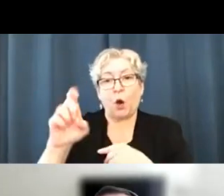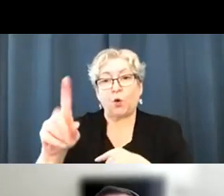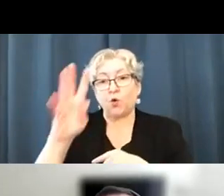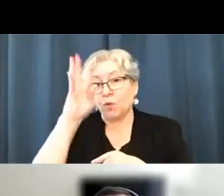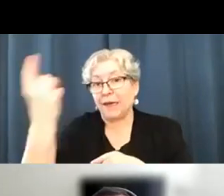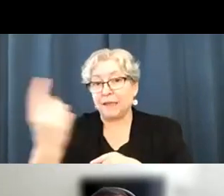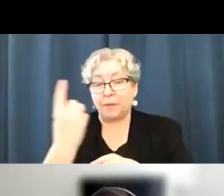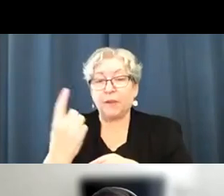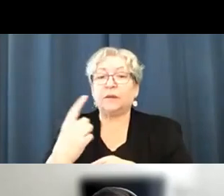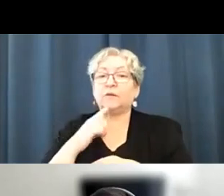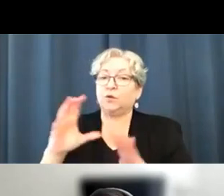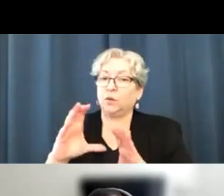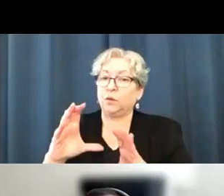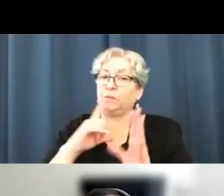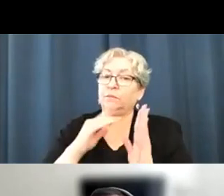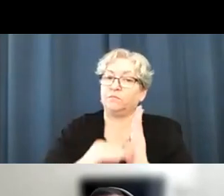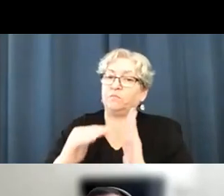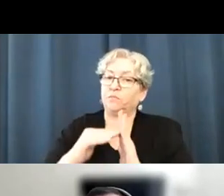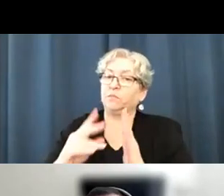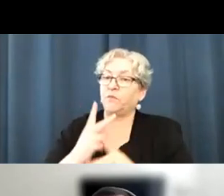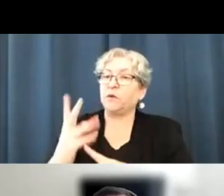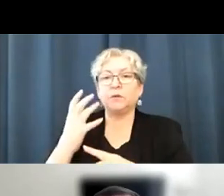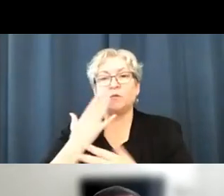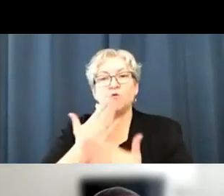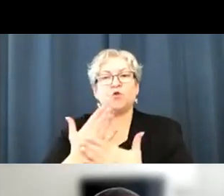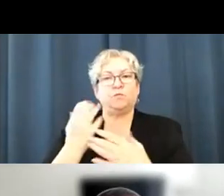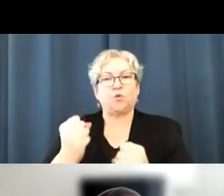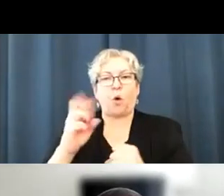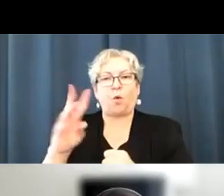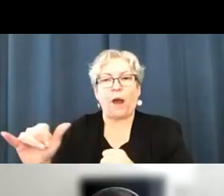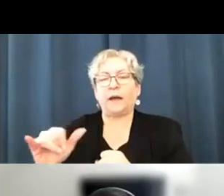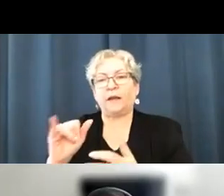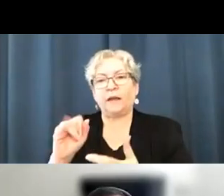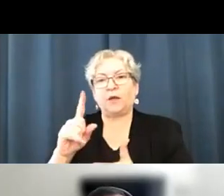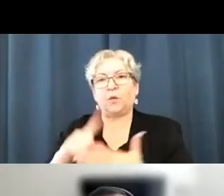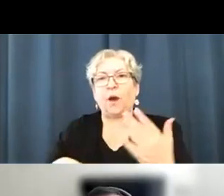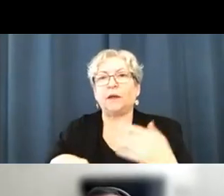you're doing it in a repeatable, robust fashion. So, that's what WCAG is. If you go look it up,